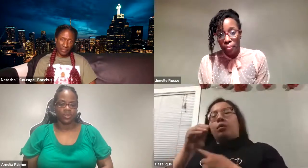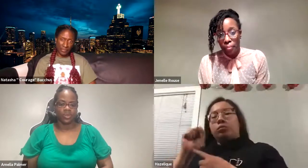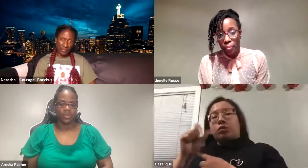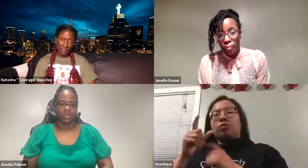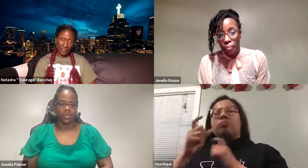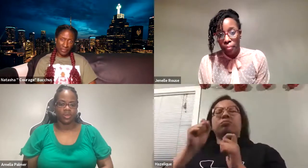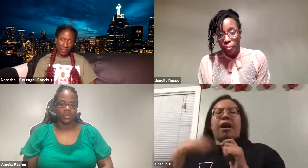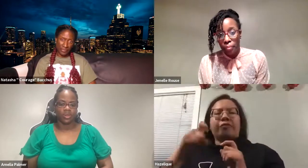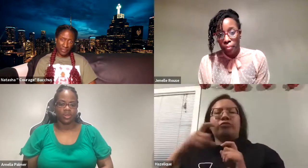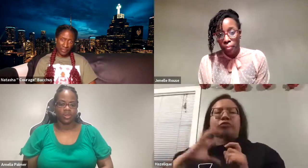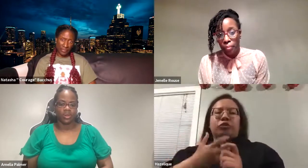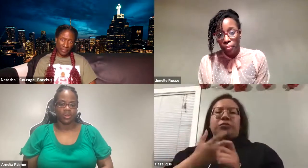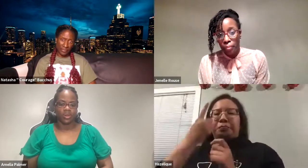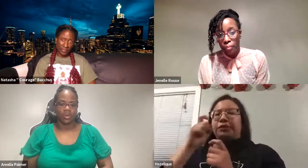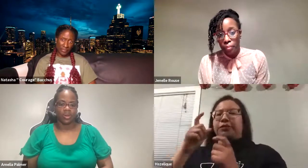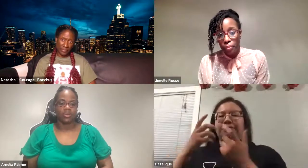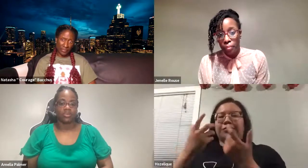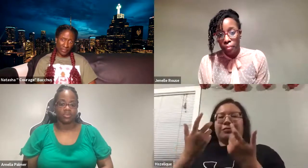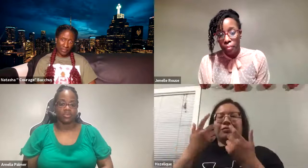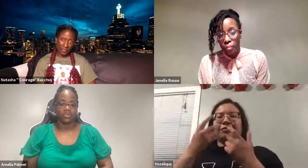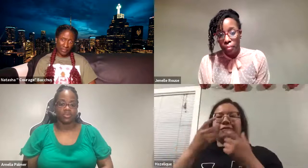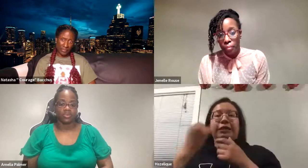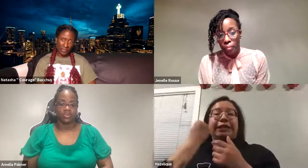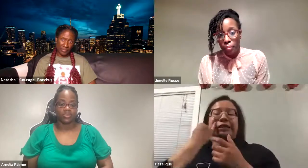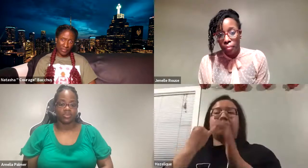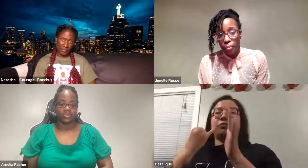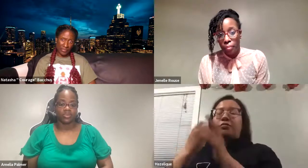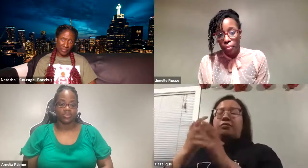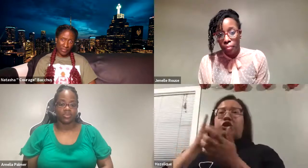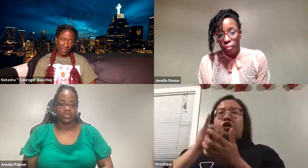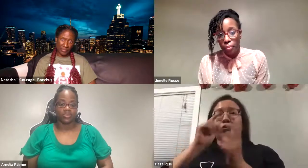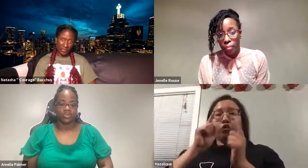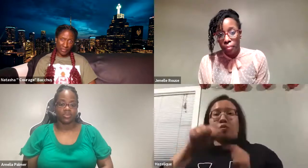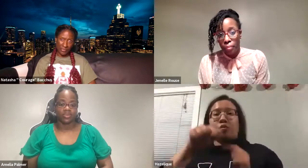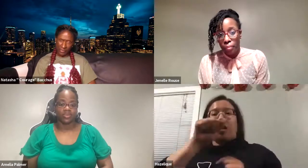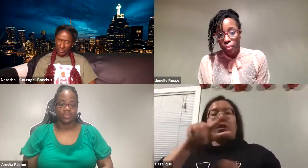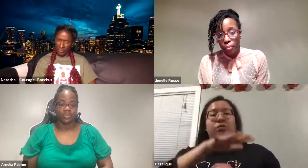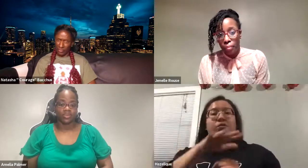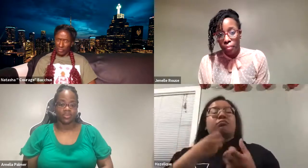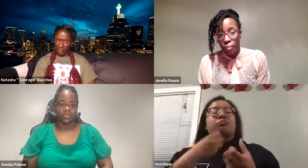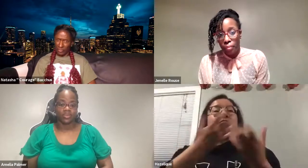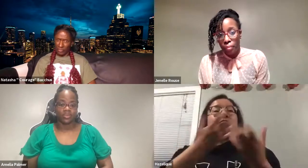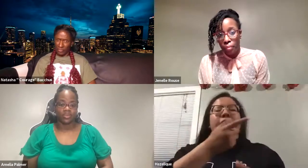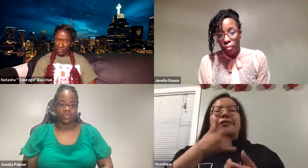and use different languages accordingly. i do have to change the language that i use. when i think of